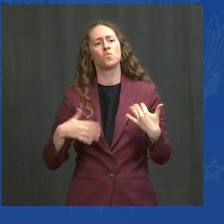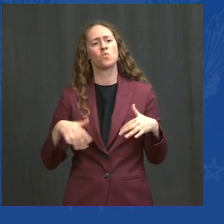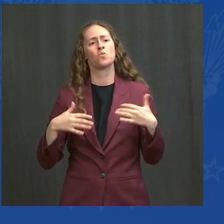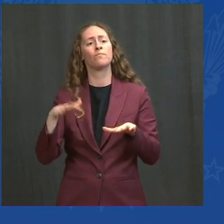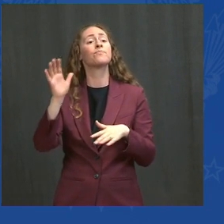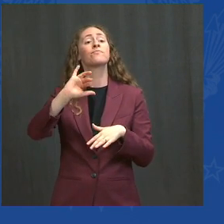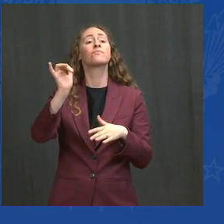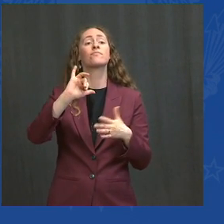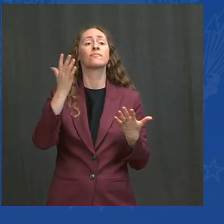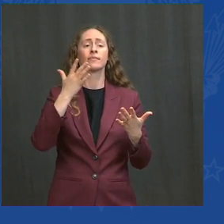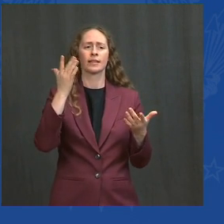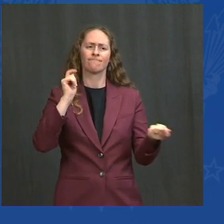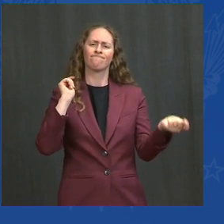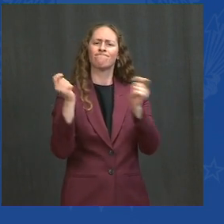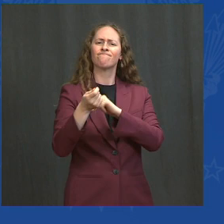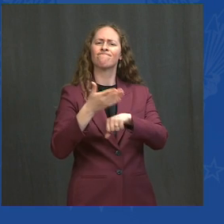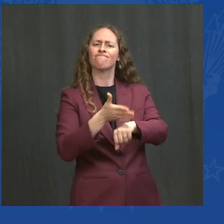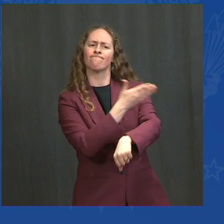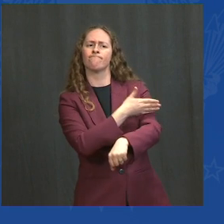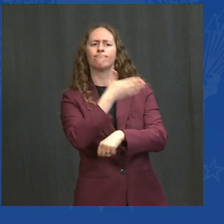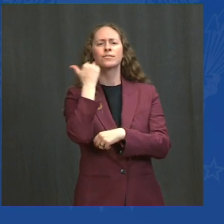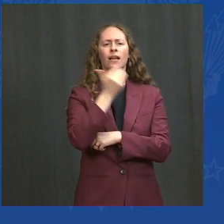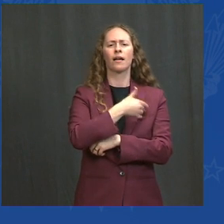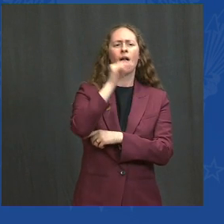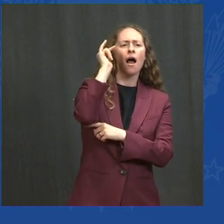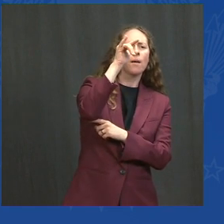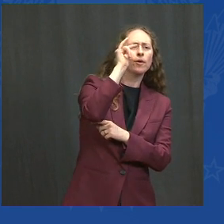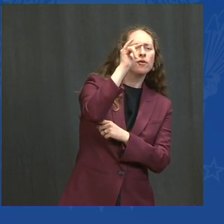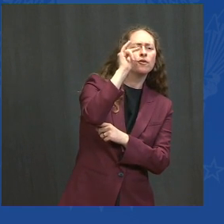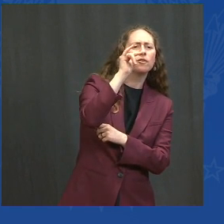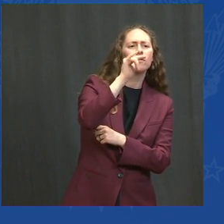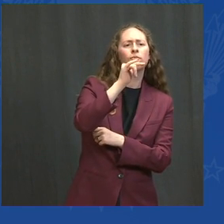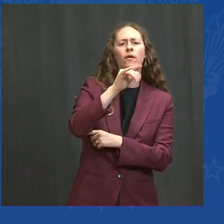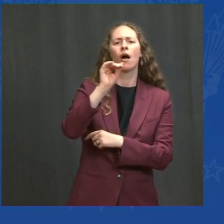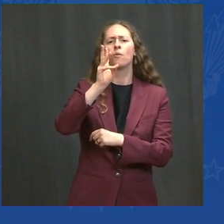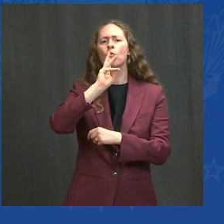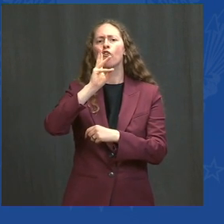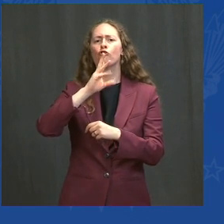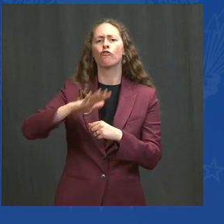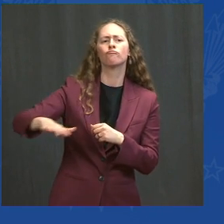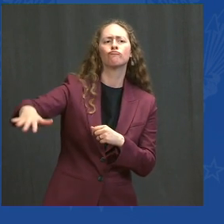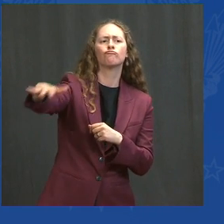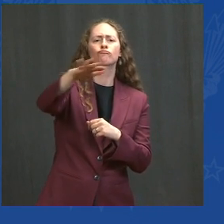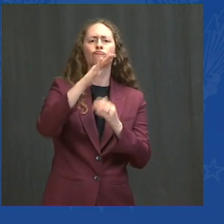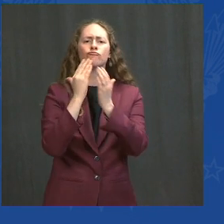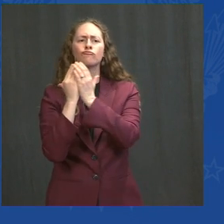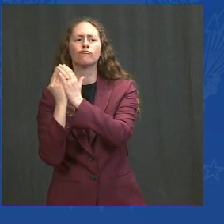airports, ports, and waterways. That means fewer delays that drain away so much money